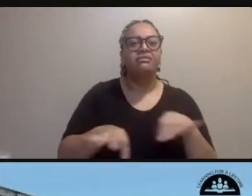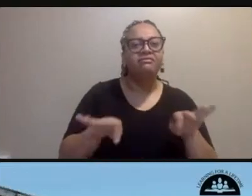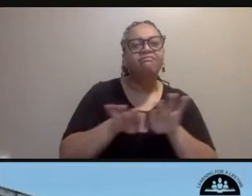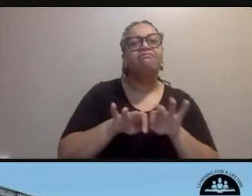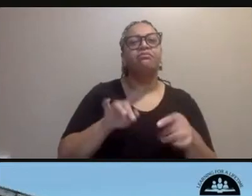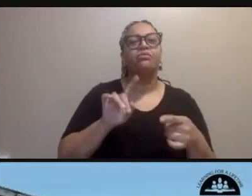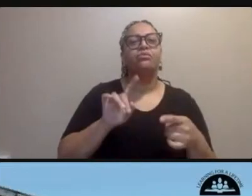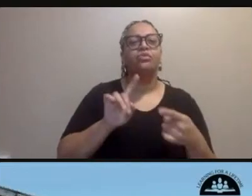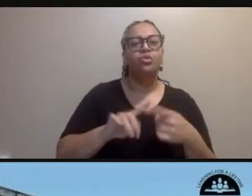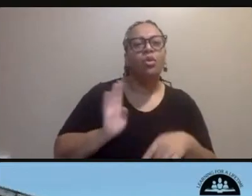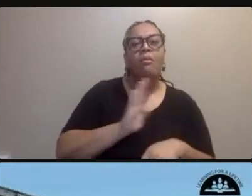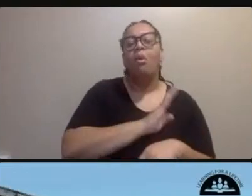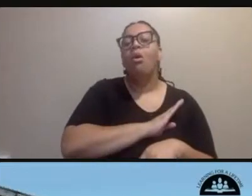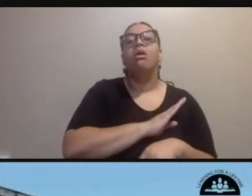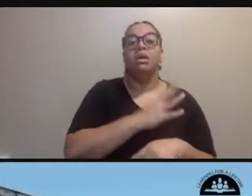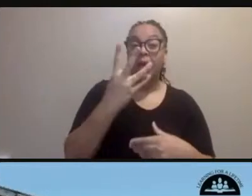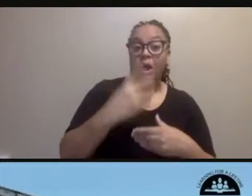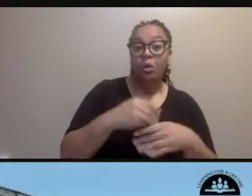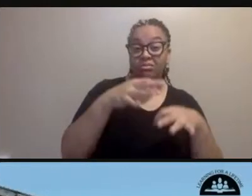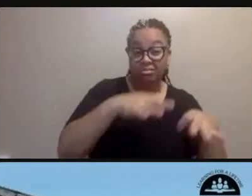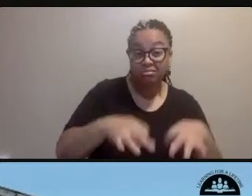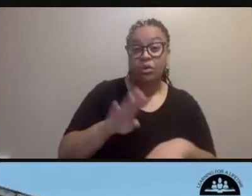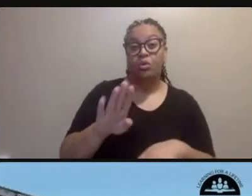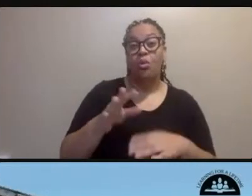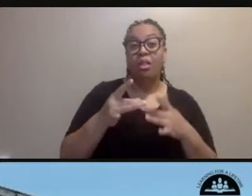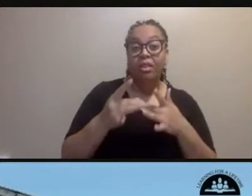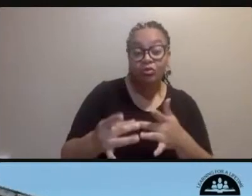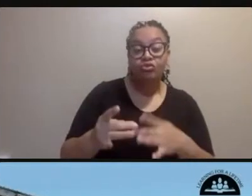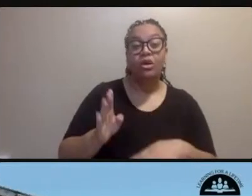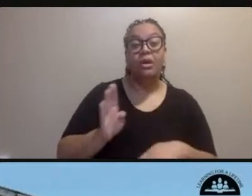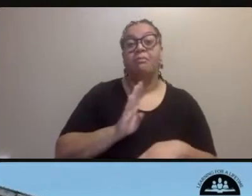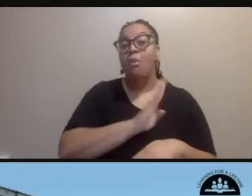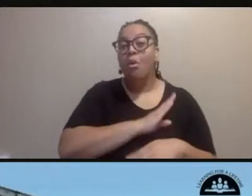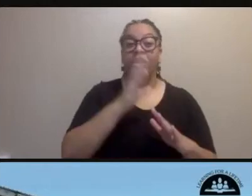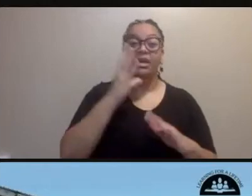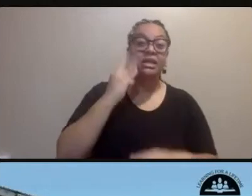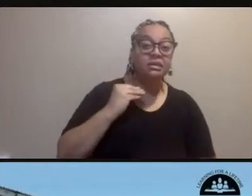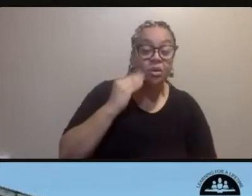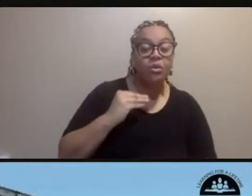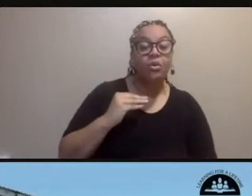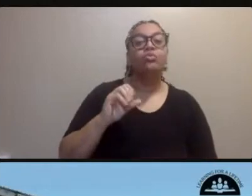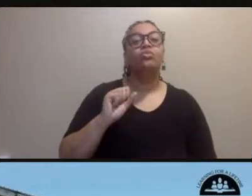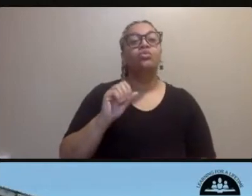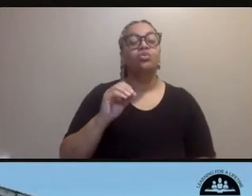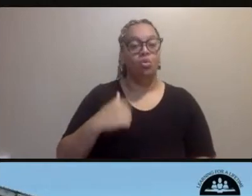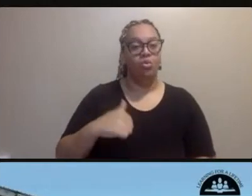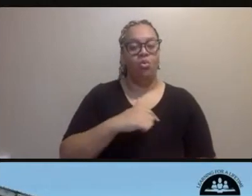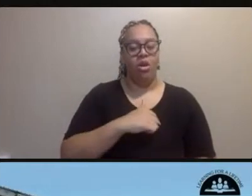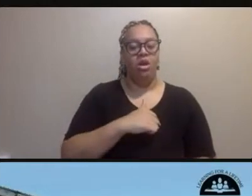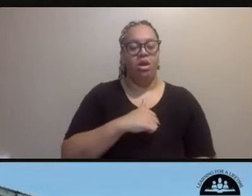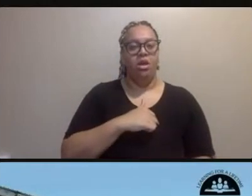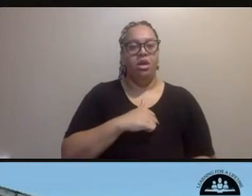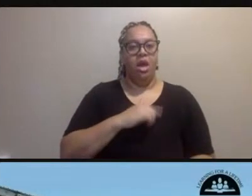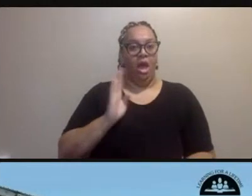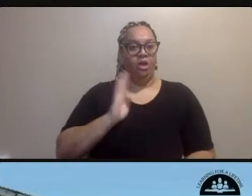THE SECOND QUESTION IS SHARE HOW YOU'LL CONTRIBUTE AS A